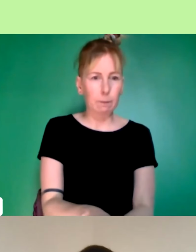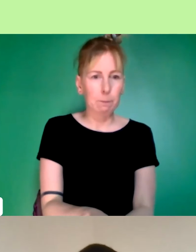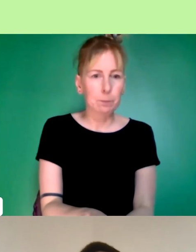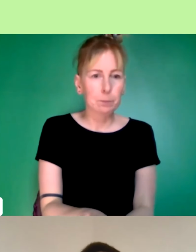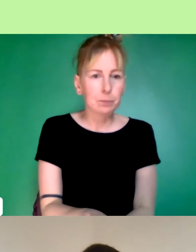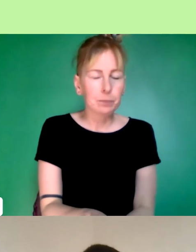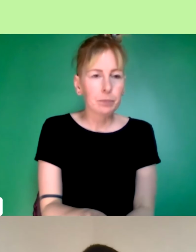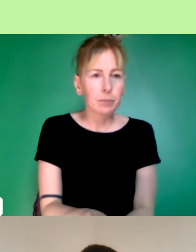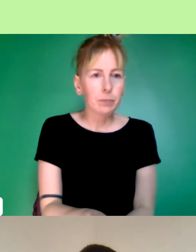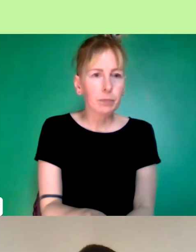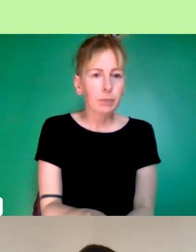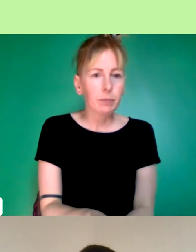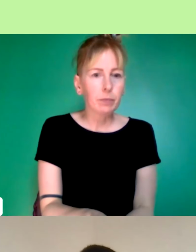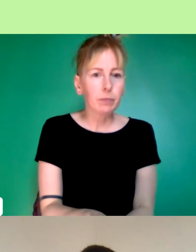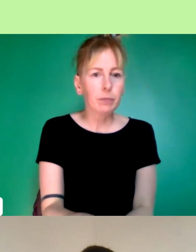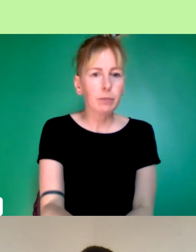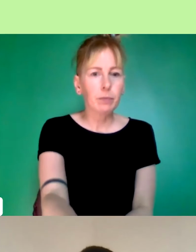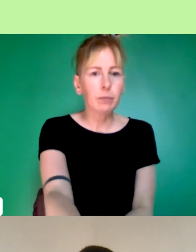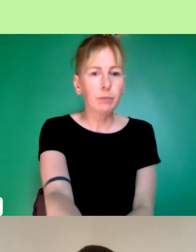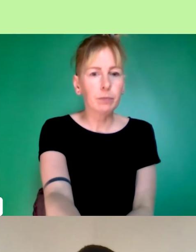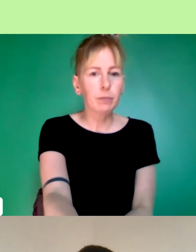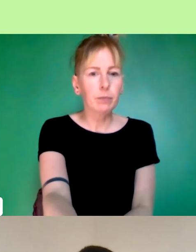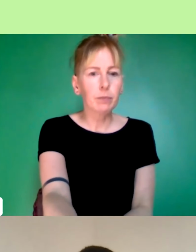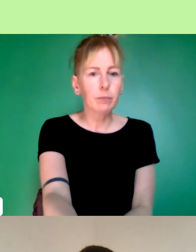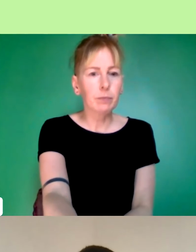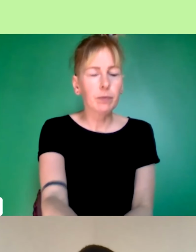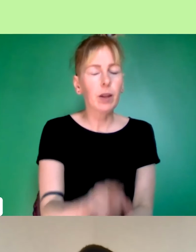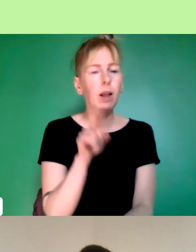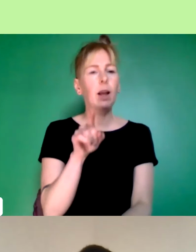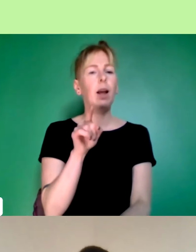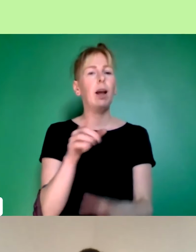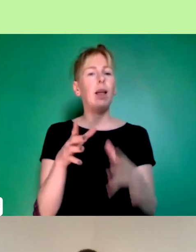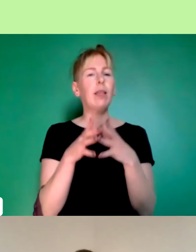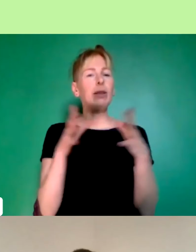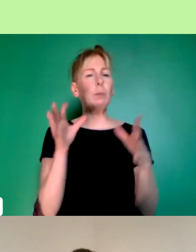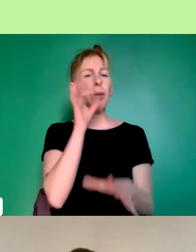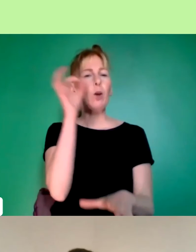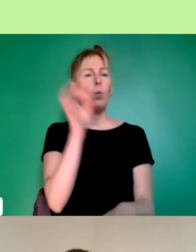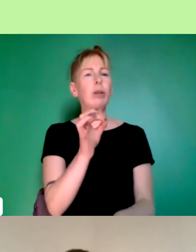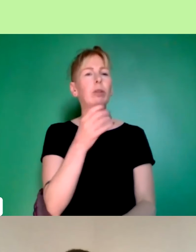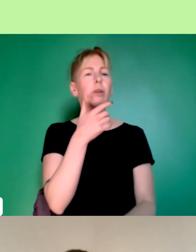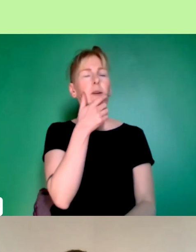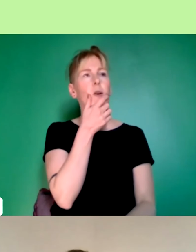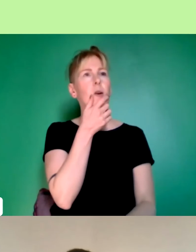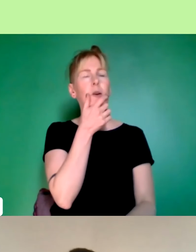That's quite an intense maybe let's just maybe rather than doing a kind of global answer,